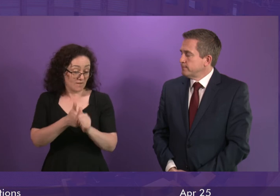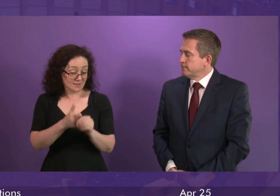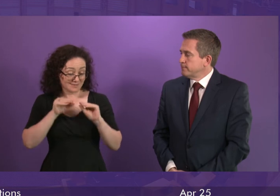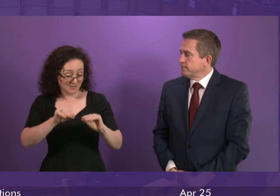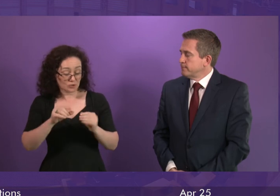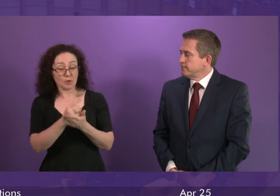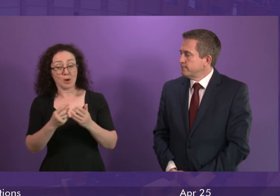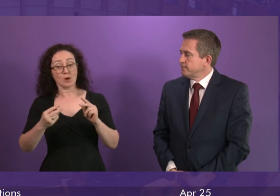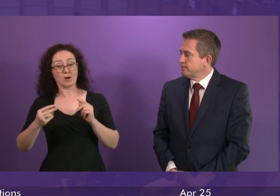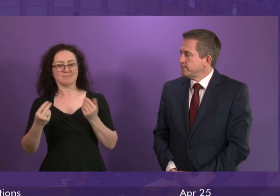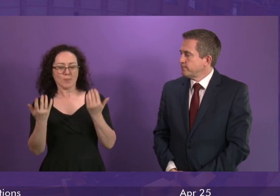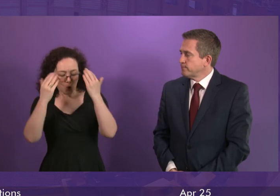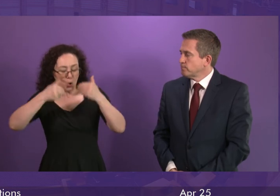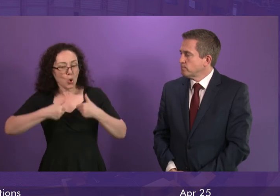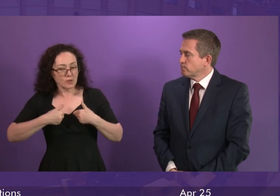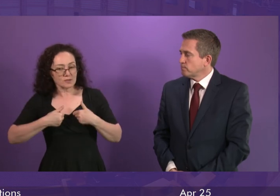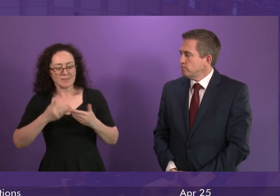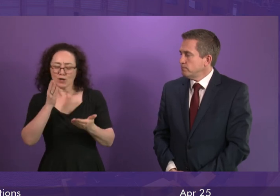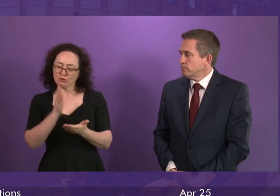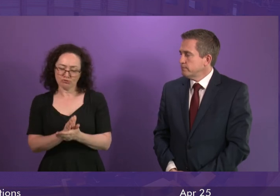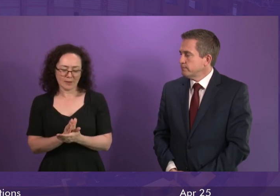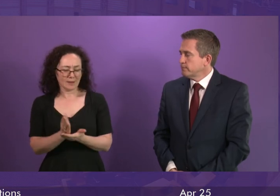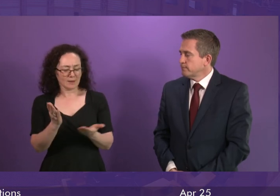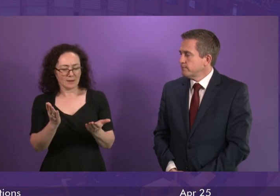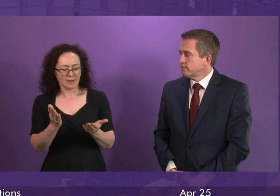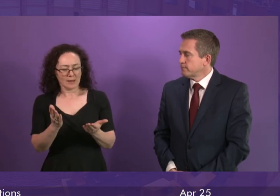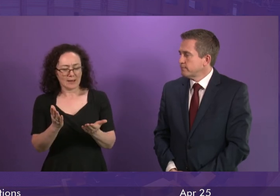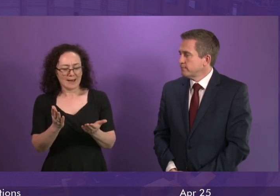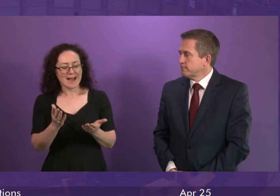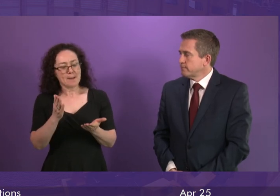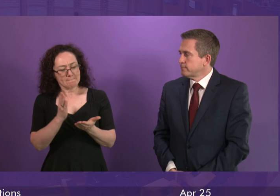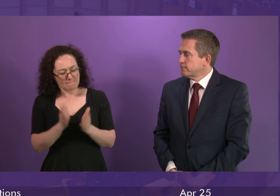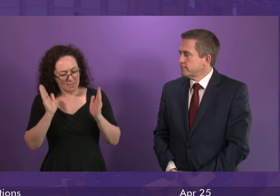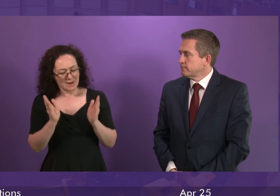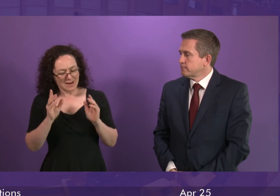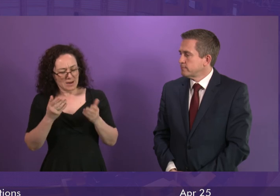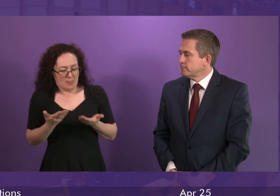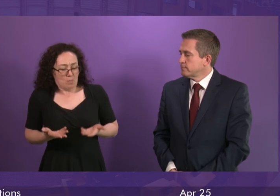Such training is very much part of initial teacher education, but I am sure that the